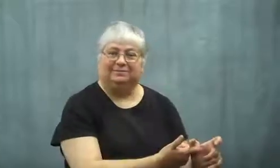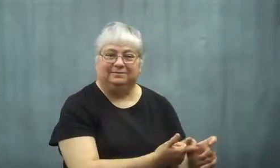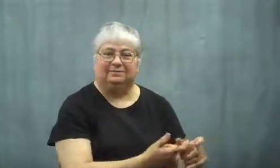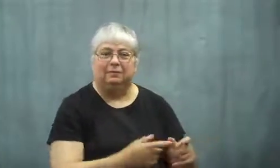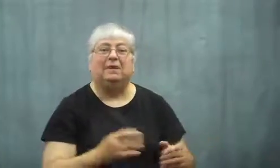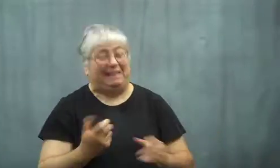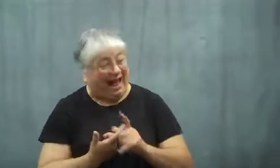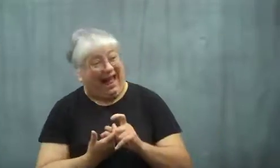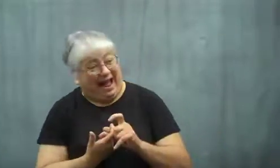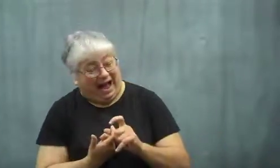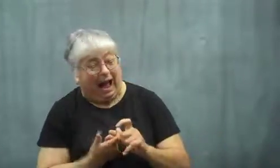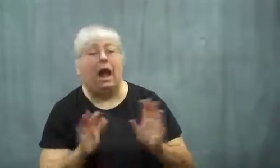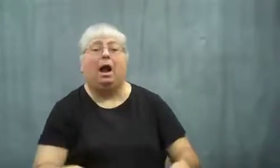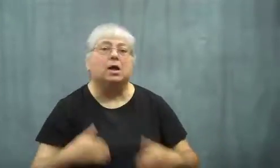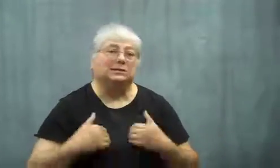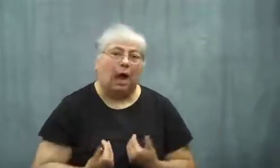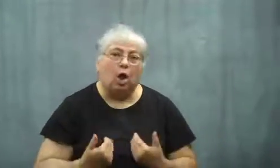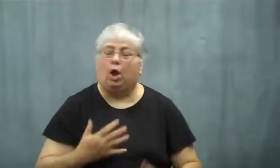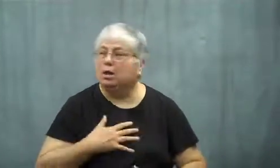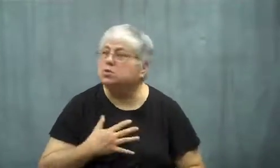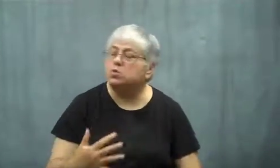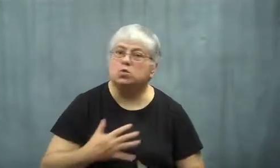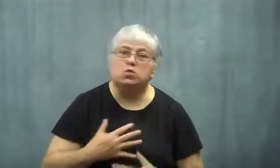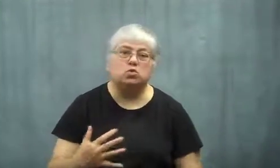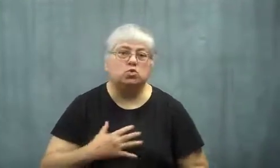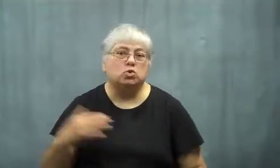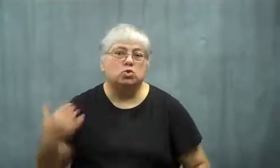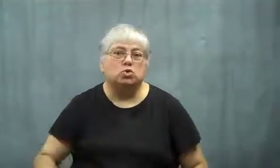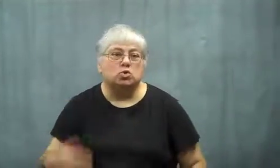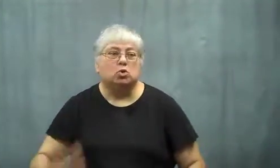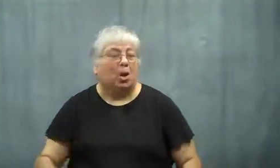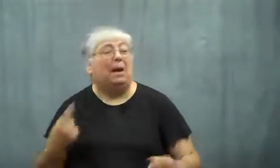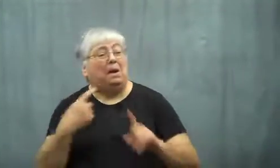He ran until he was tired and out of breath.